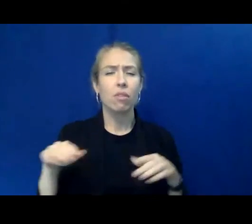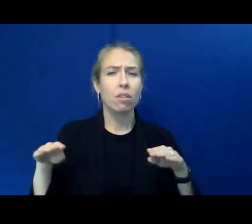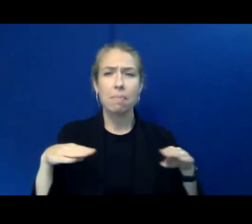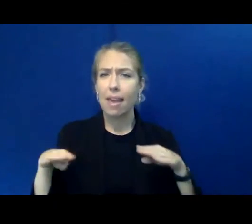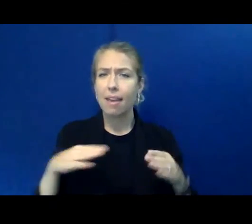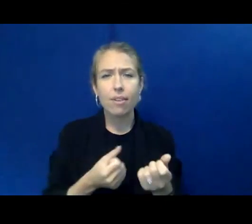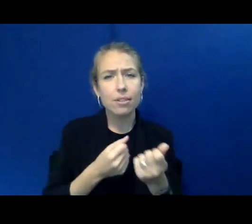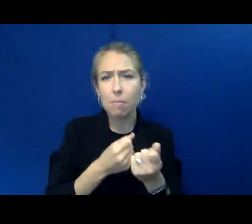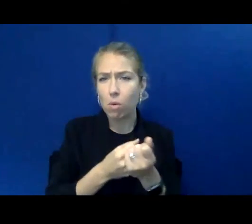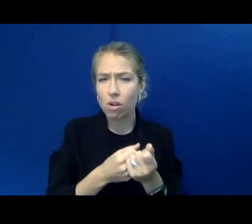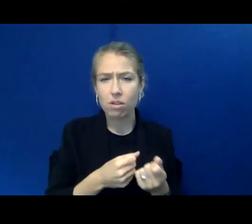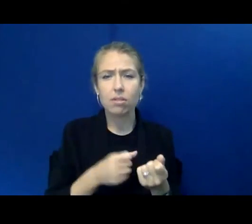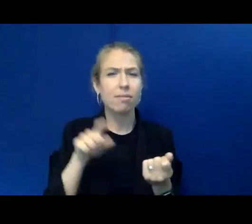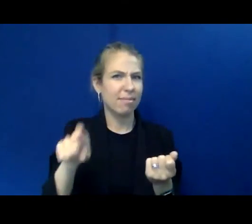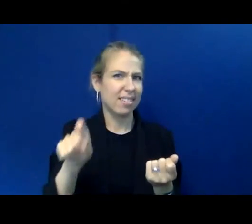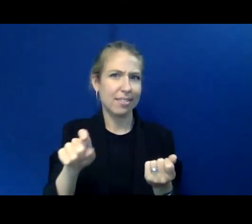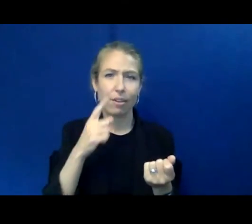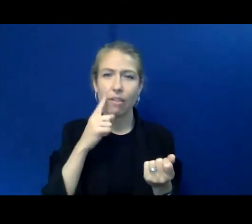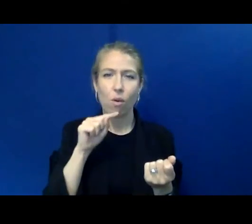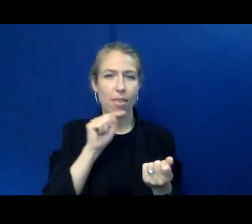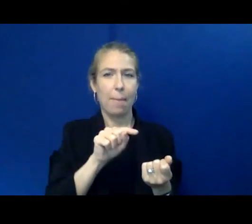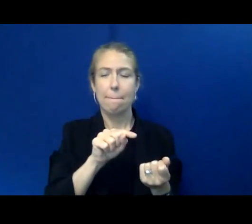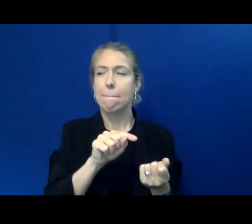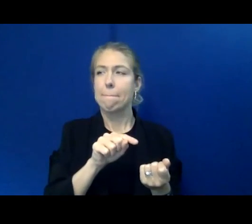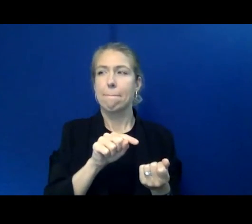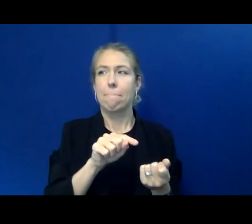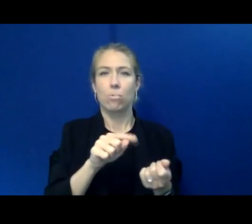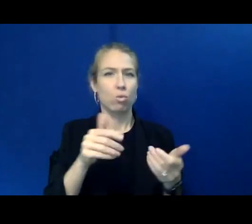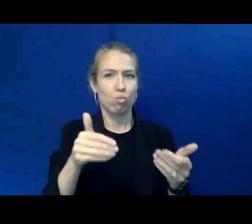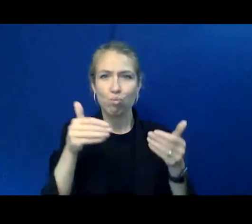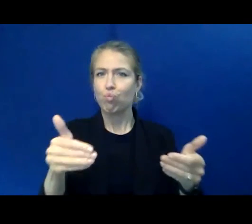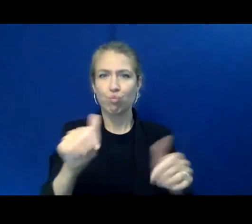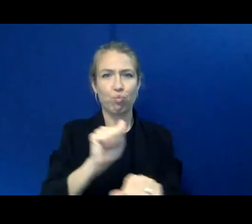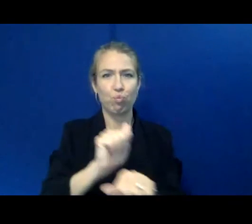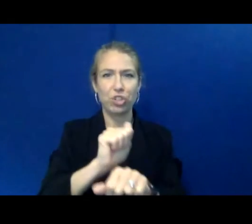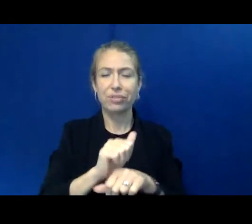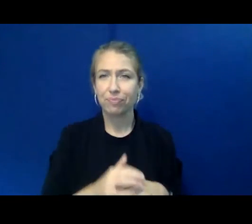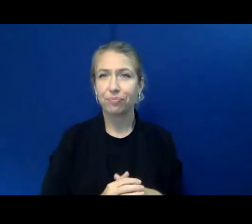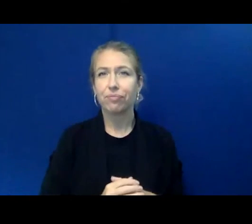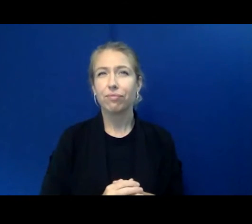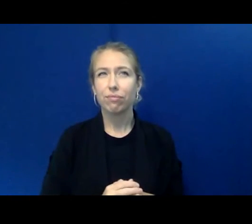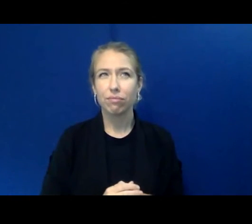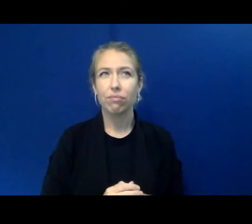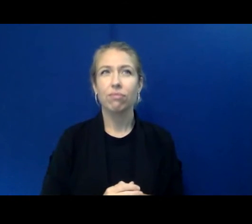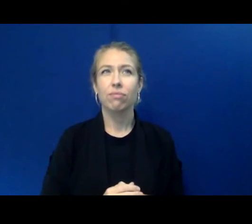supports that they needed in order to continue their employment, and we were able to provide